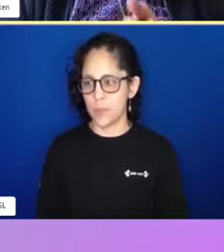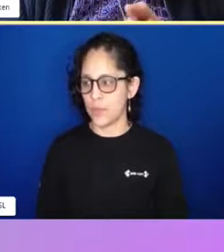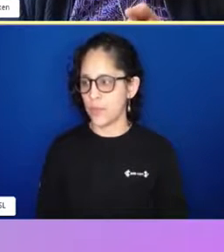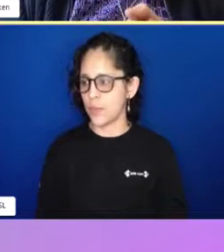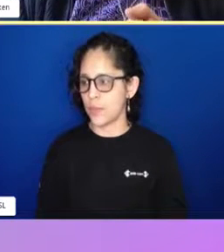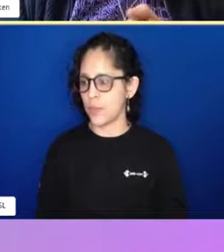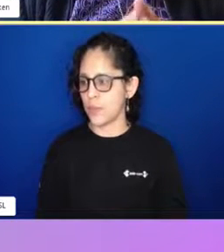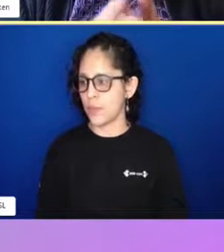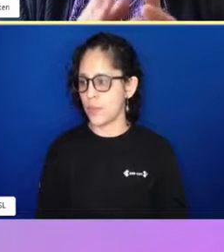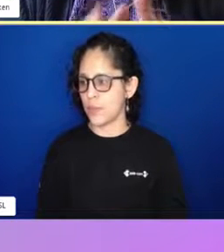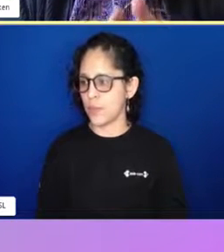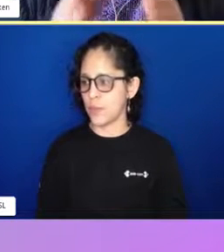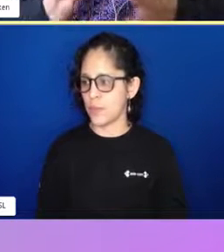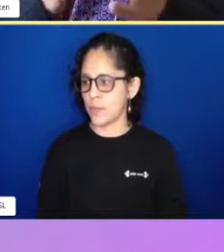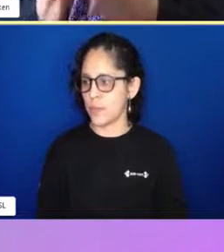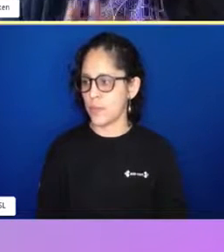with is this is difficult. But